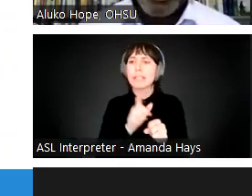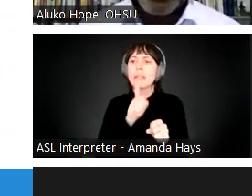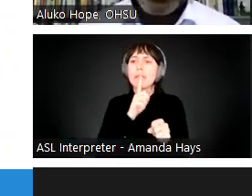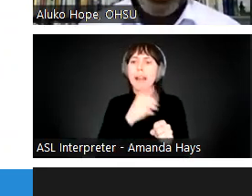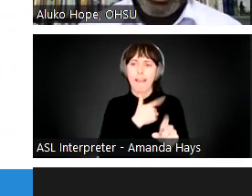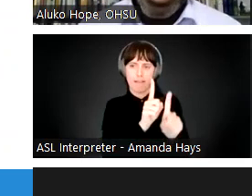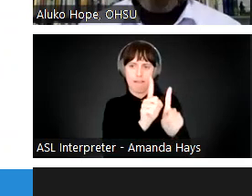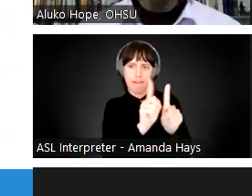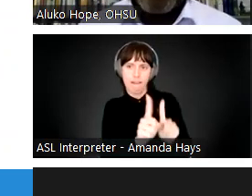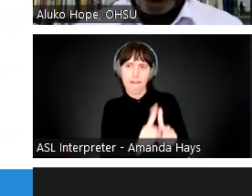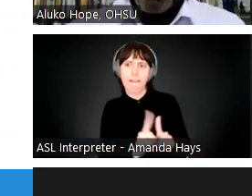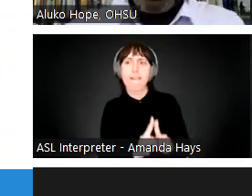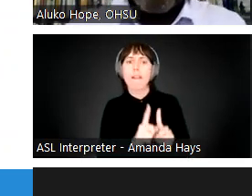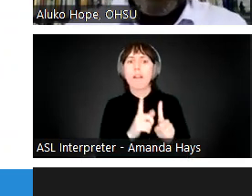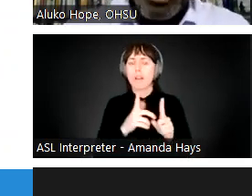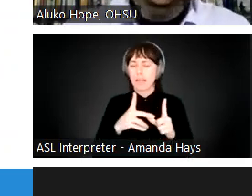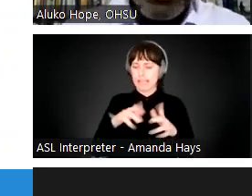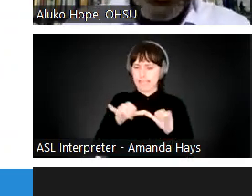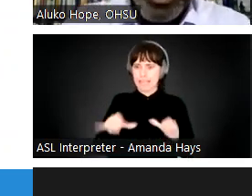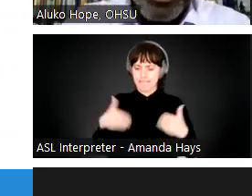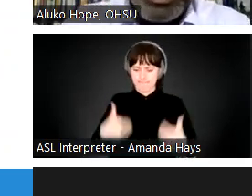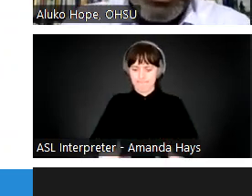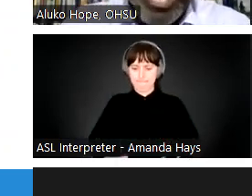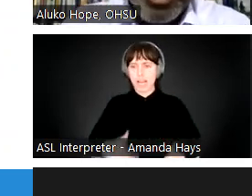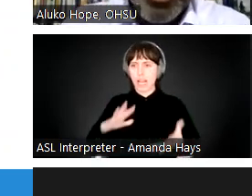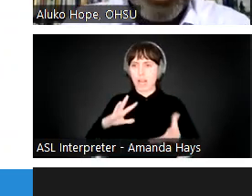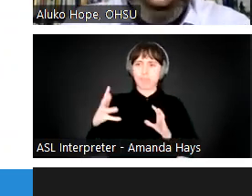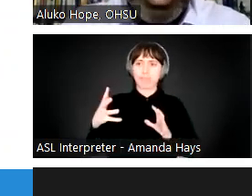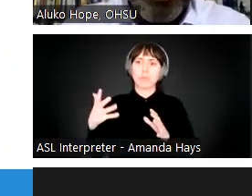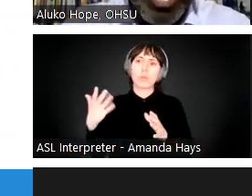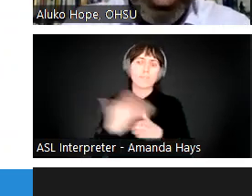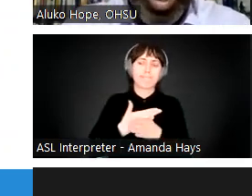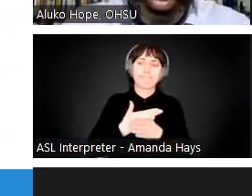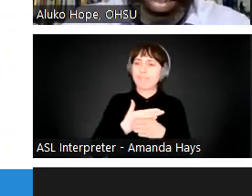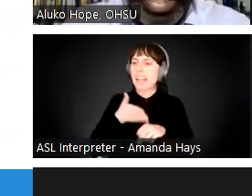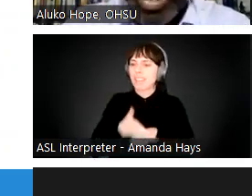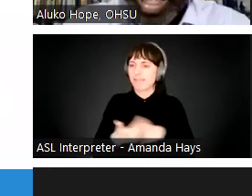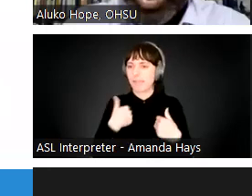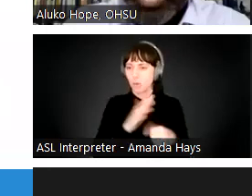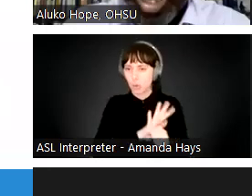impaired after having COVID. Right? And so, this is the patient with fatigue, the